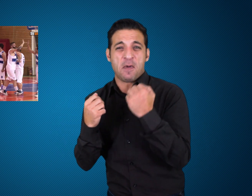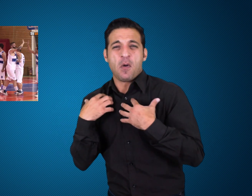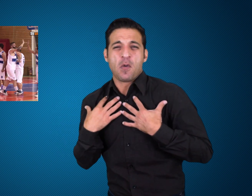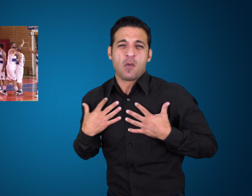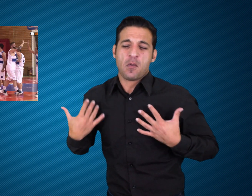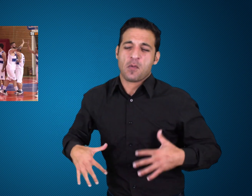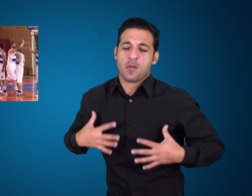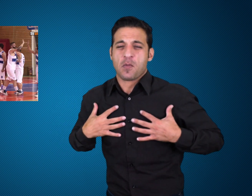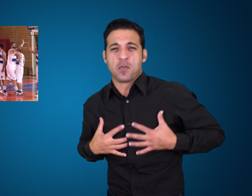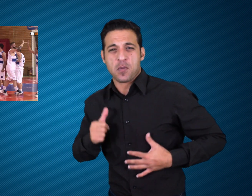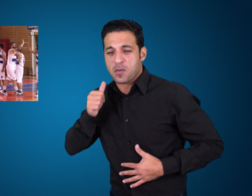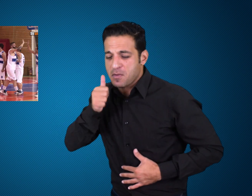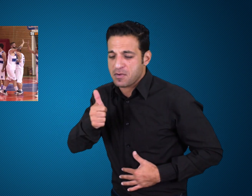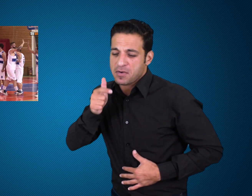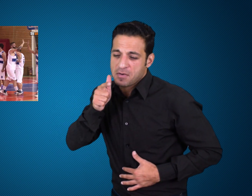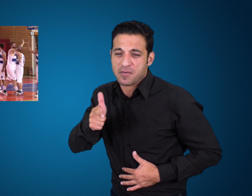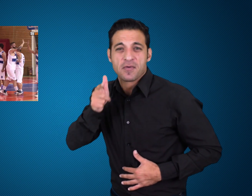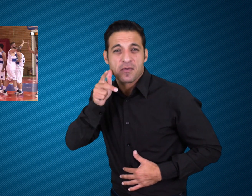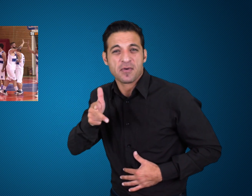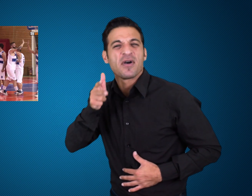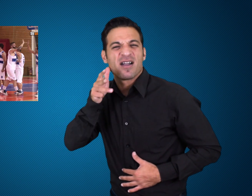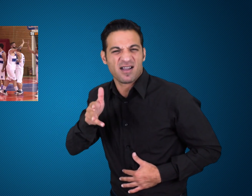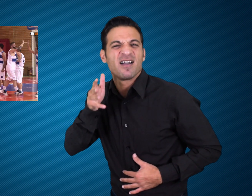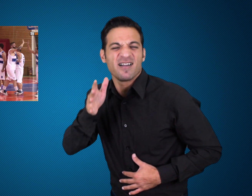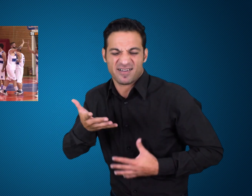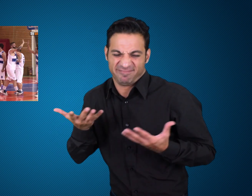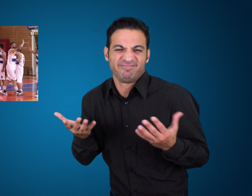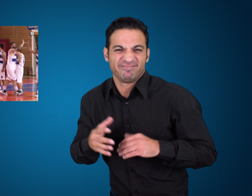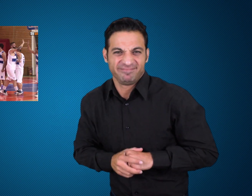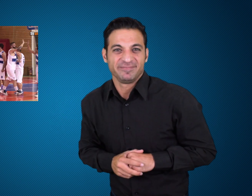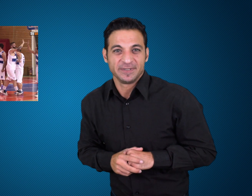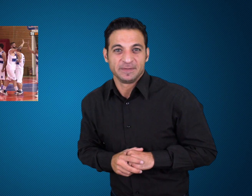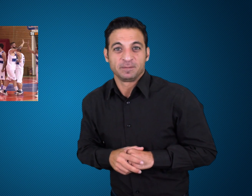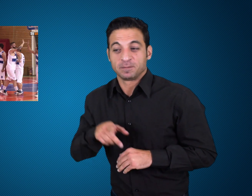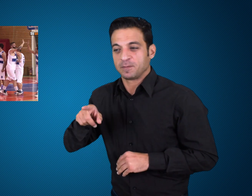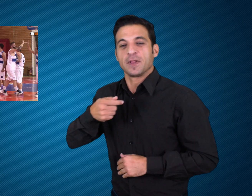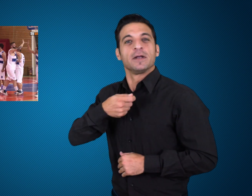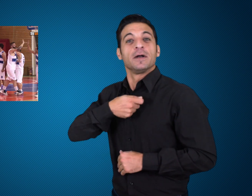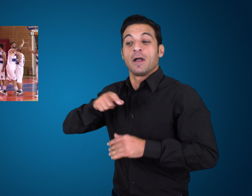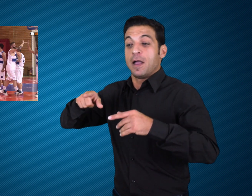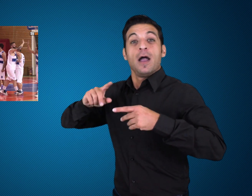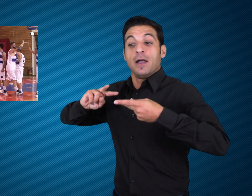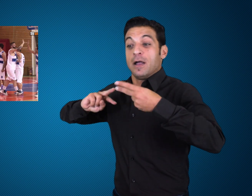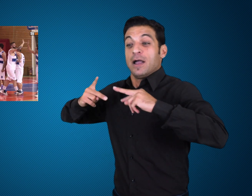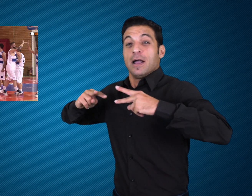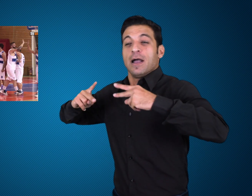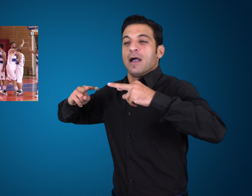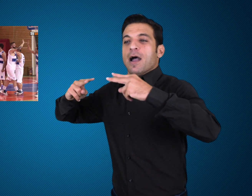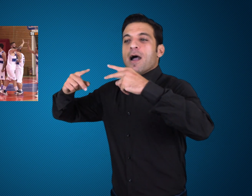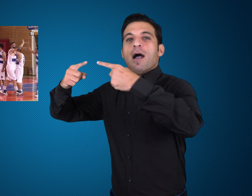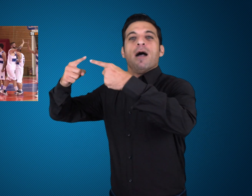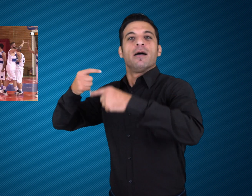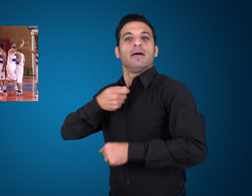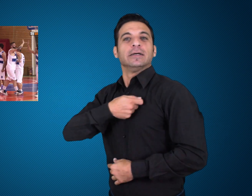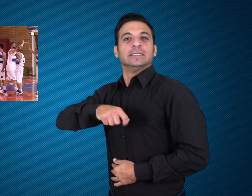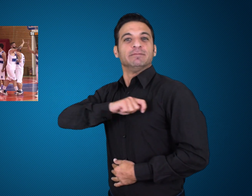icing sore bodies and bruised egos every night - the Spanish men’s team won the